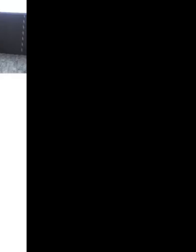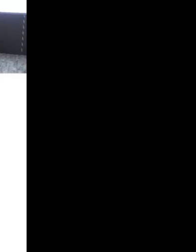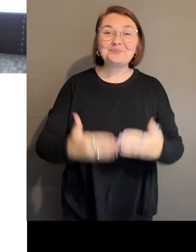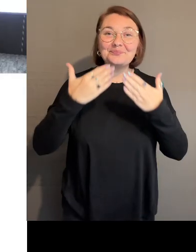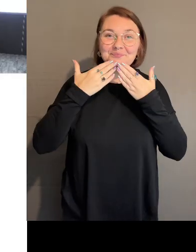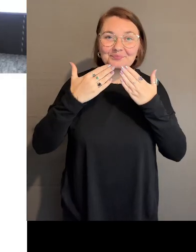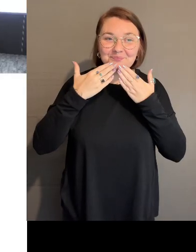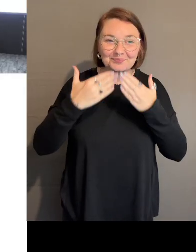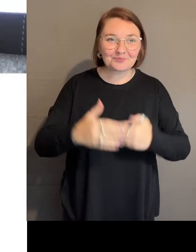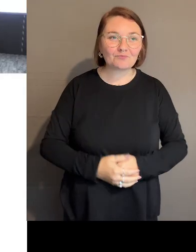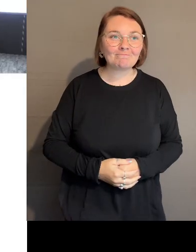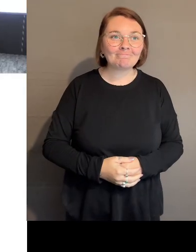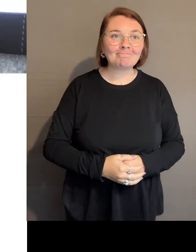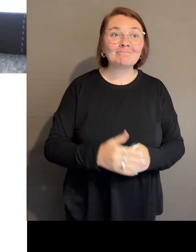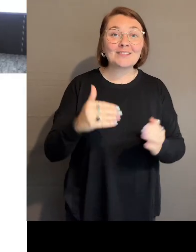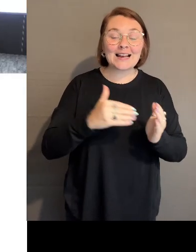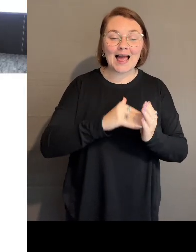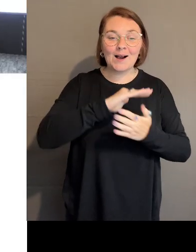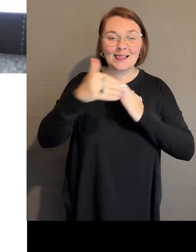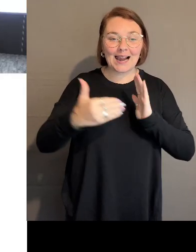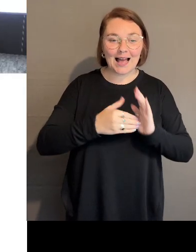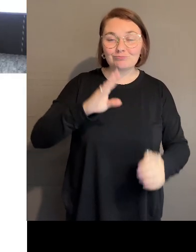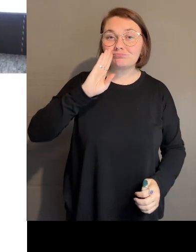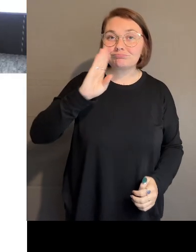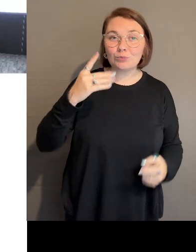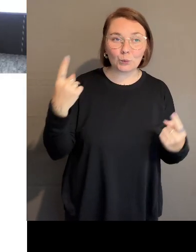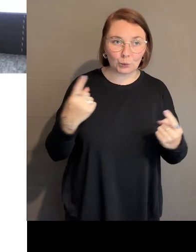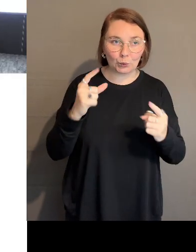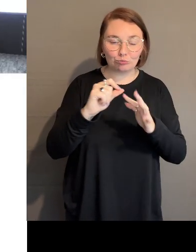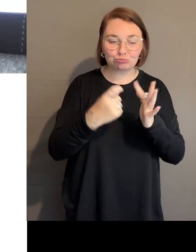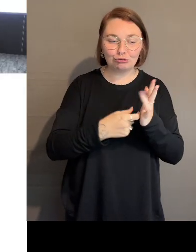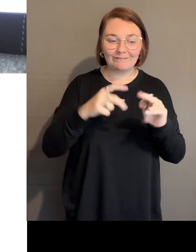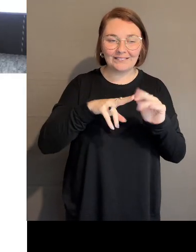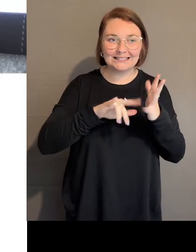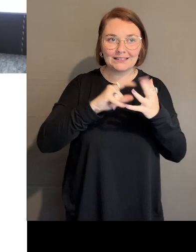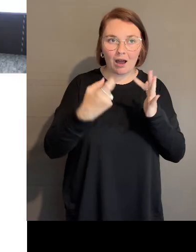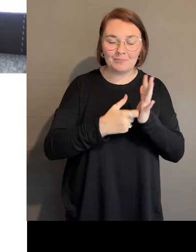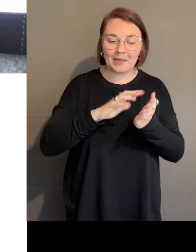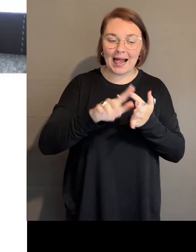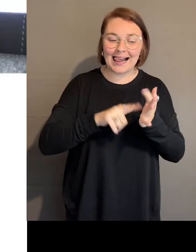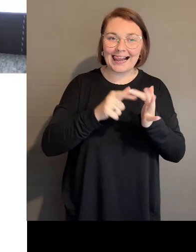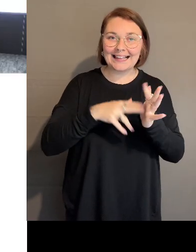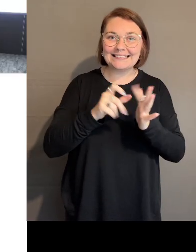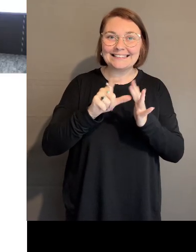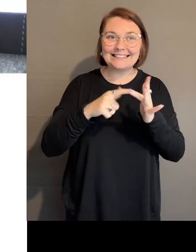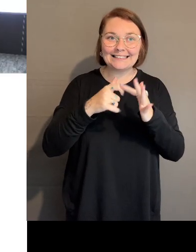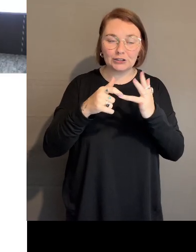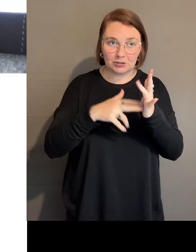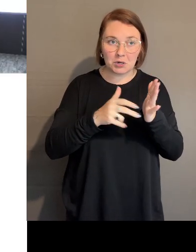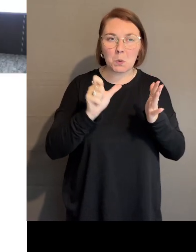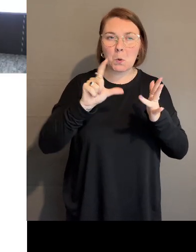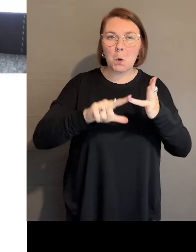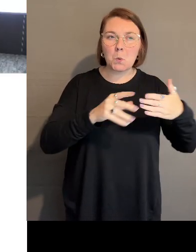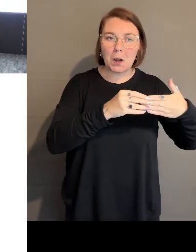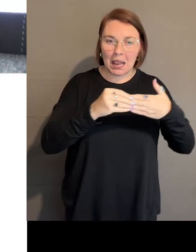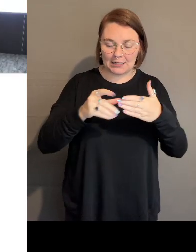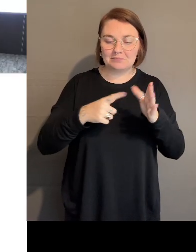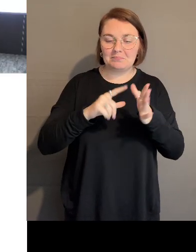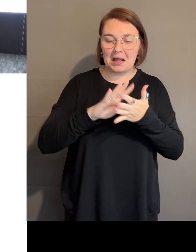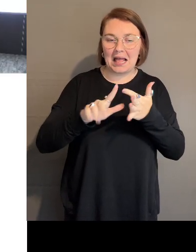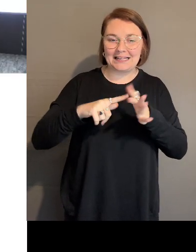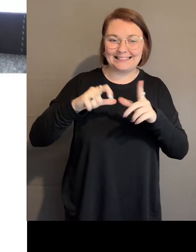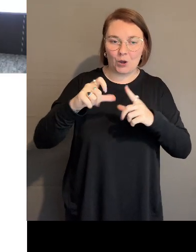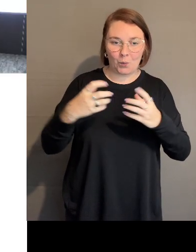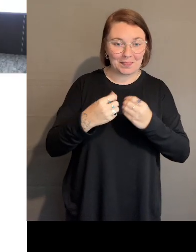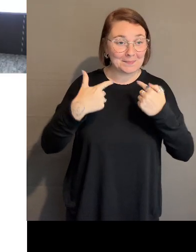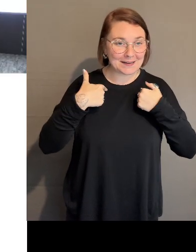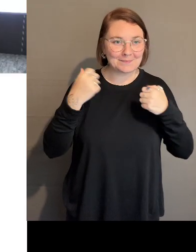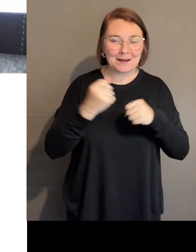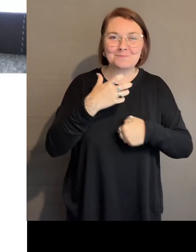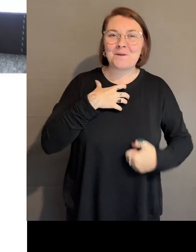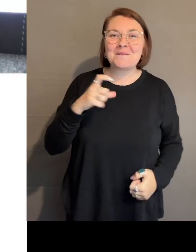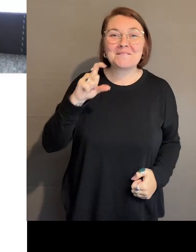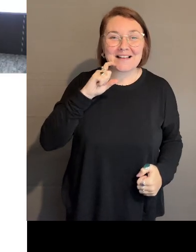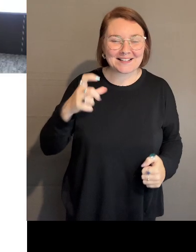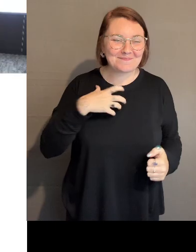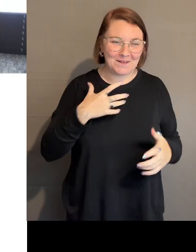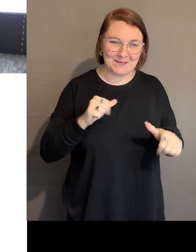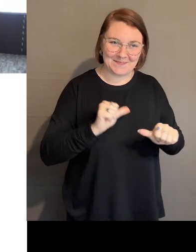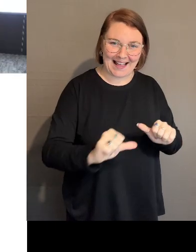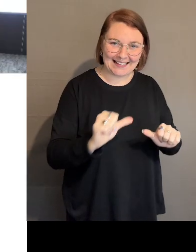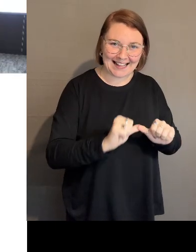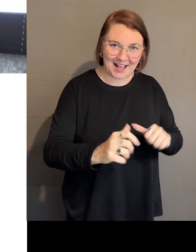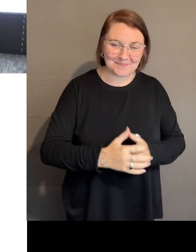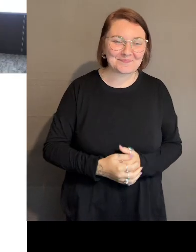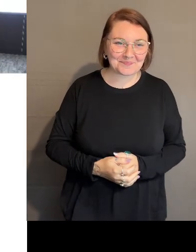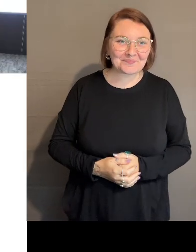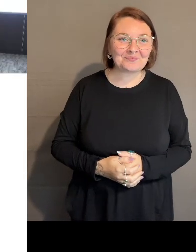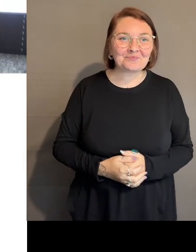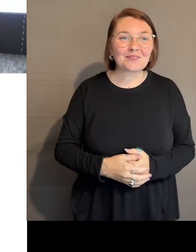We'll move on to our last speaker, so Professor Helen Dickinson, who co-leads, AHEAD with me, and so she makes it funner and better,